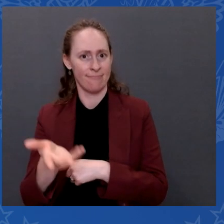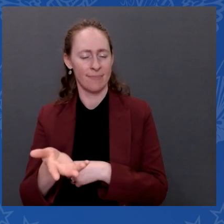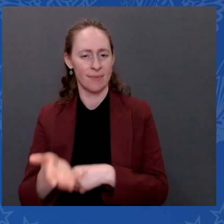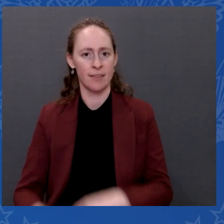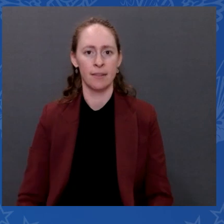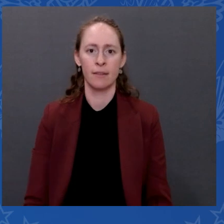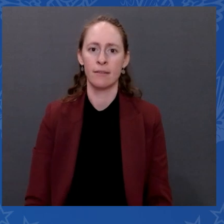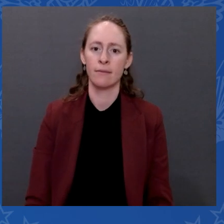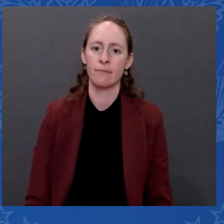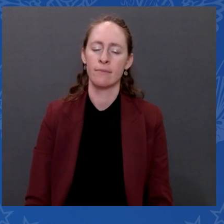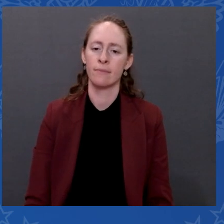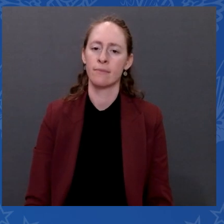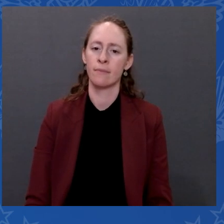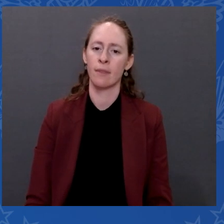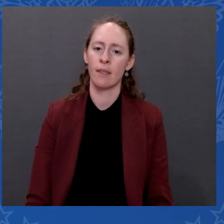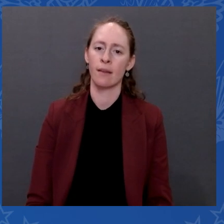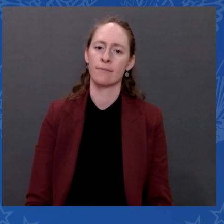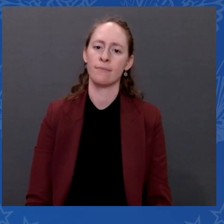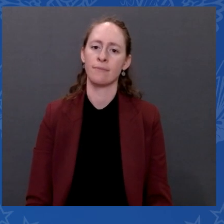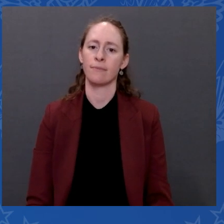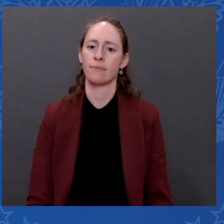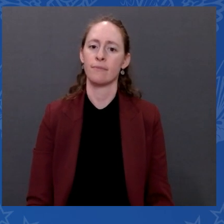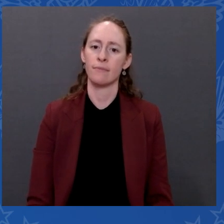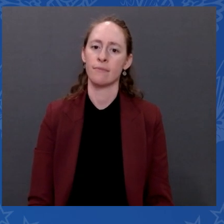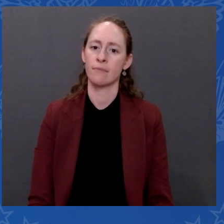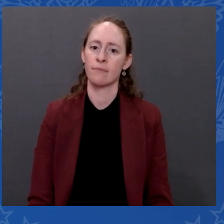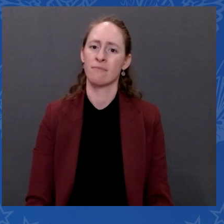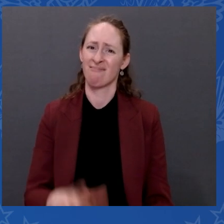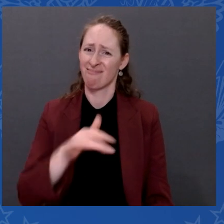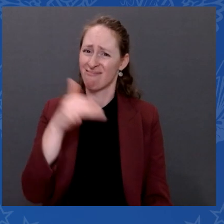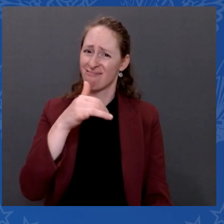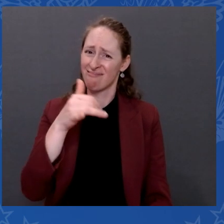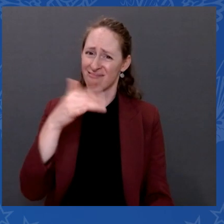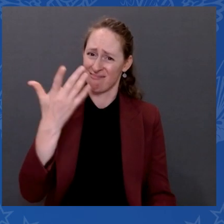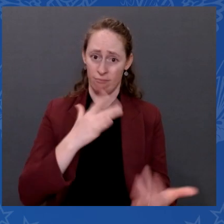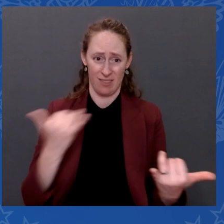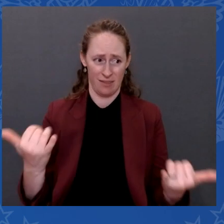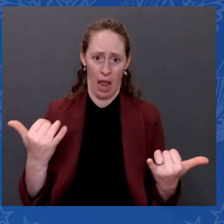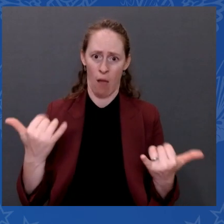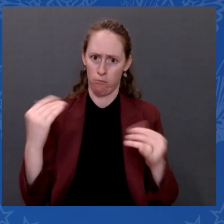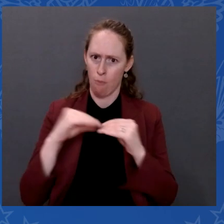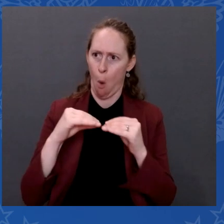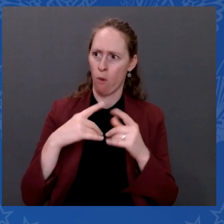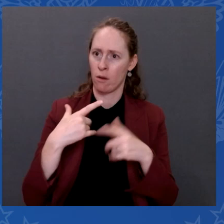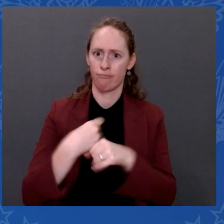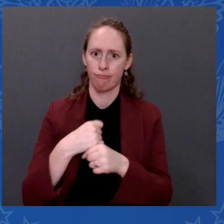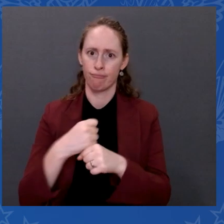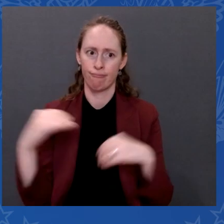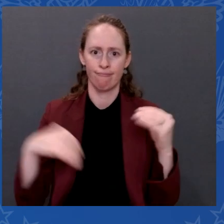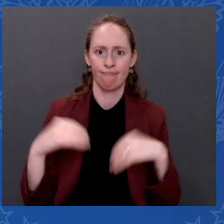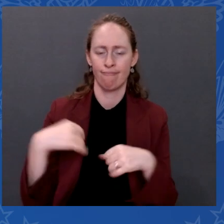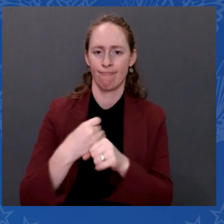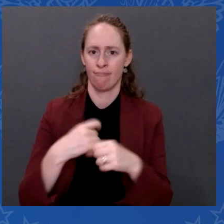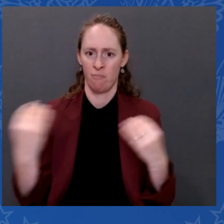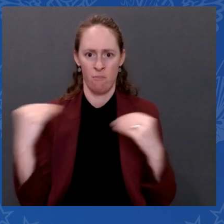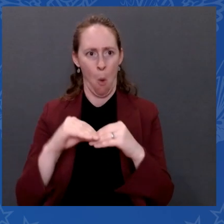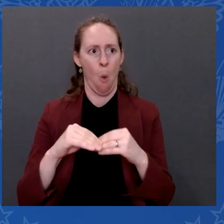But we -- we've increased manufacturing here at home. And, look, I want to thank everyone for joining today's meeting. I know I've kept you a long time here.